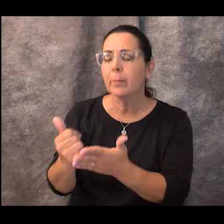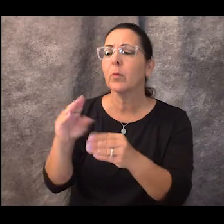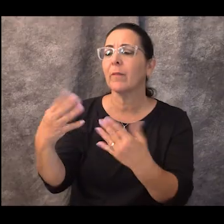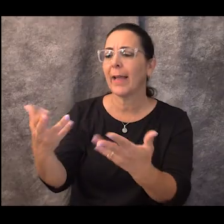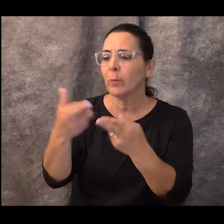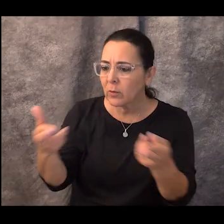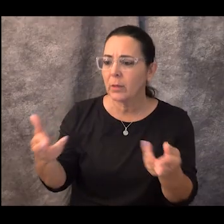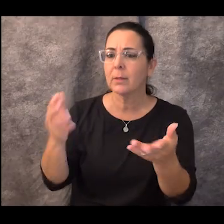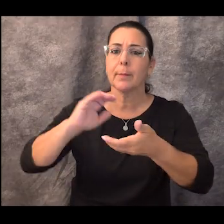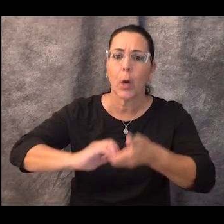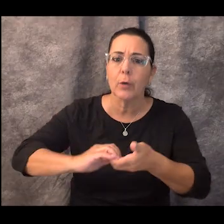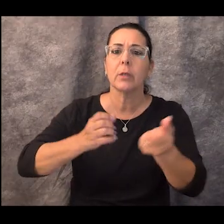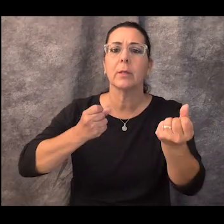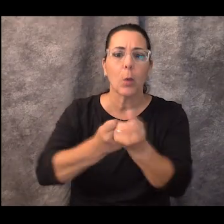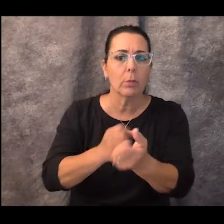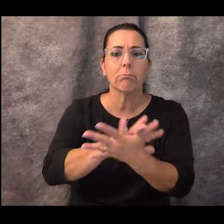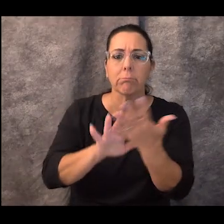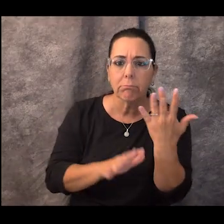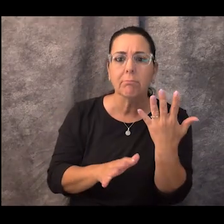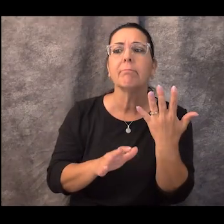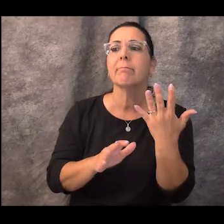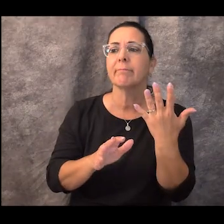and whatever it is that they need to do the amazing work that they do.